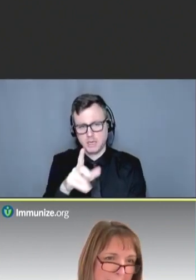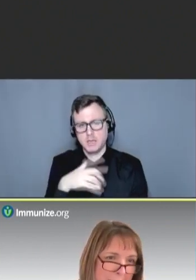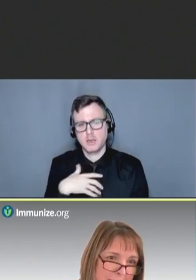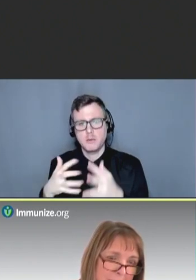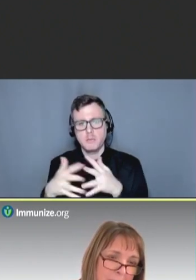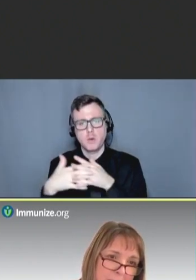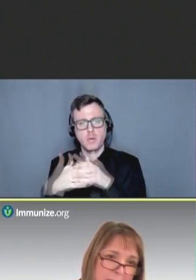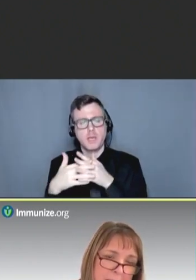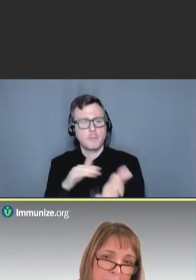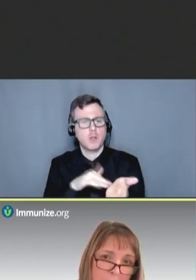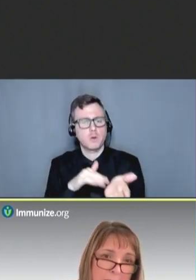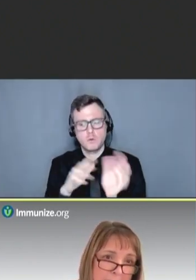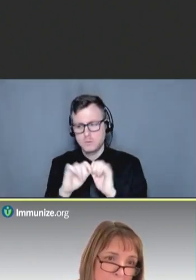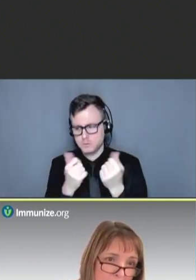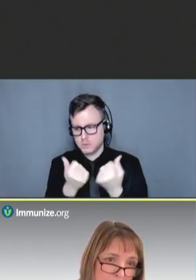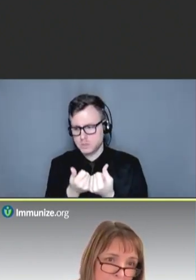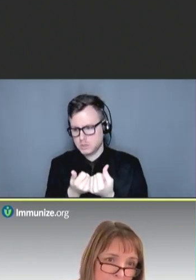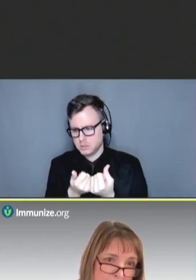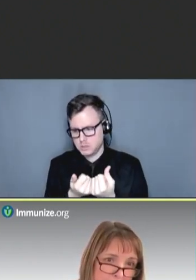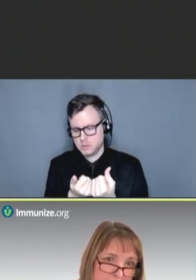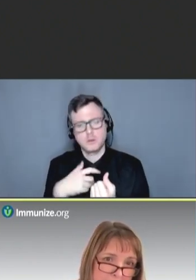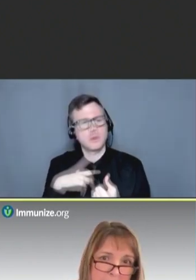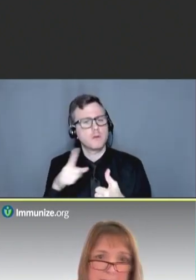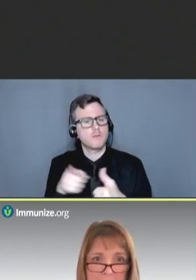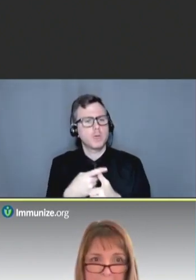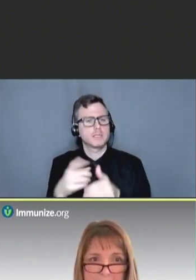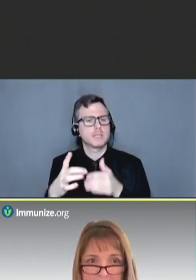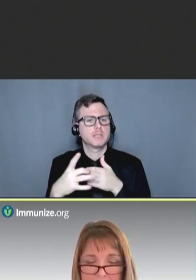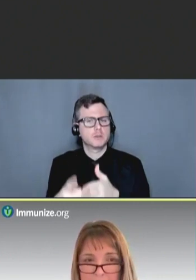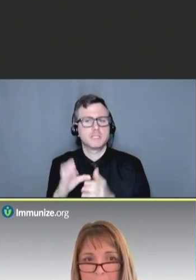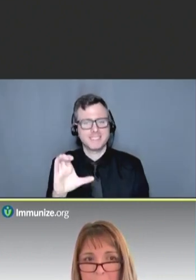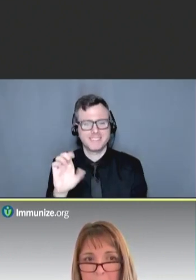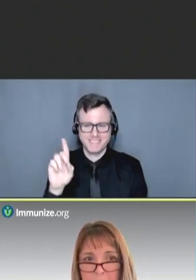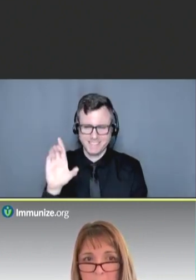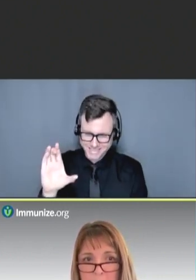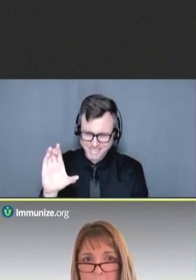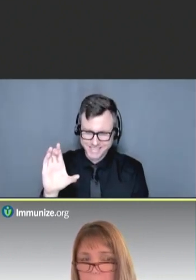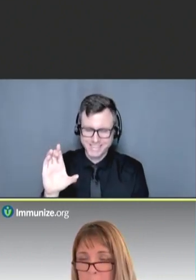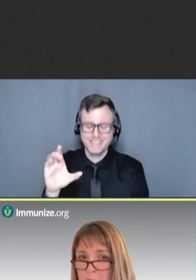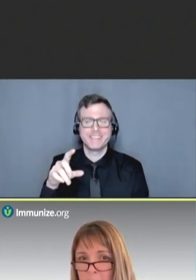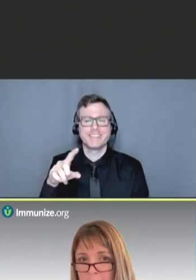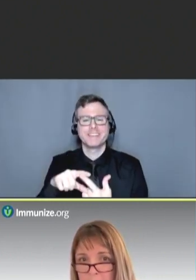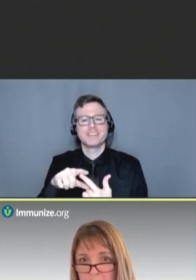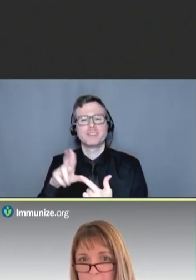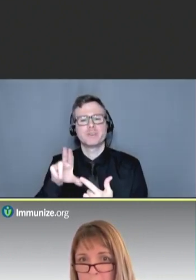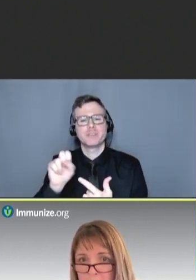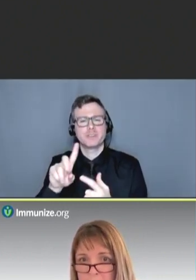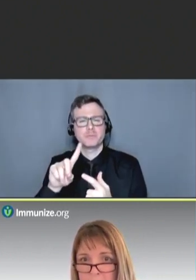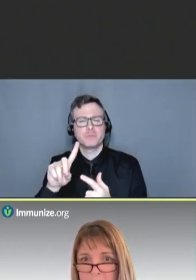The current leadership for The Summit is the CDC, U.S. Department of Health and Human Services